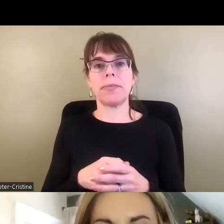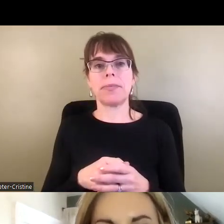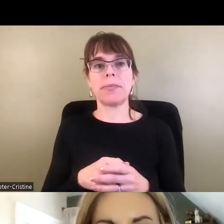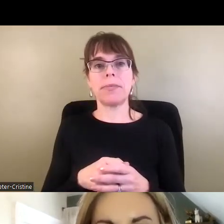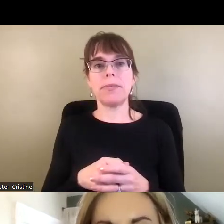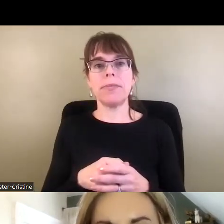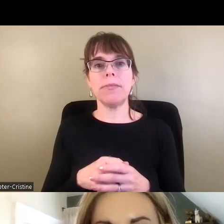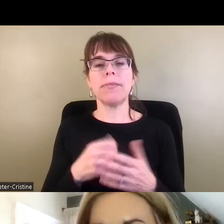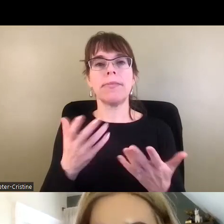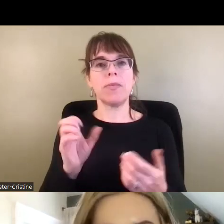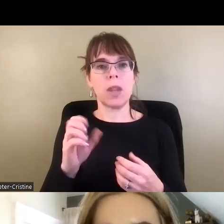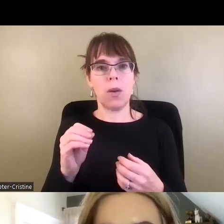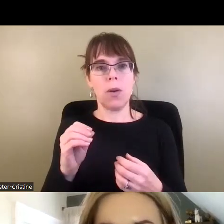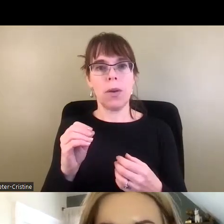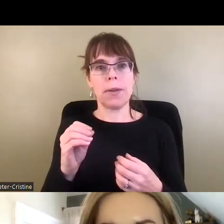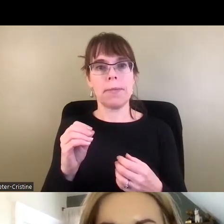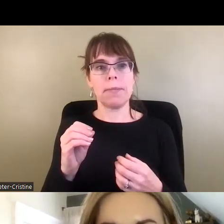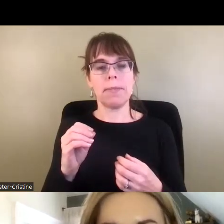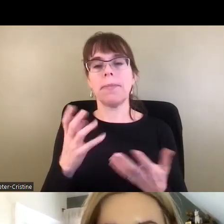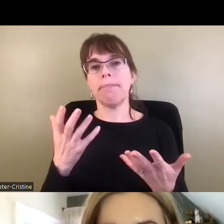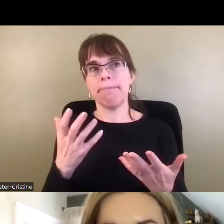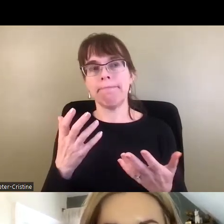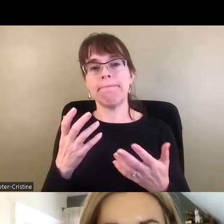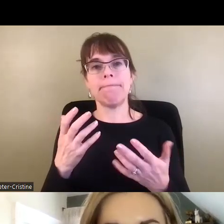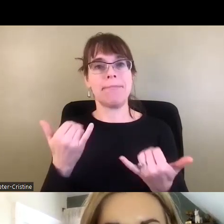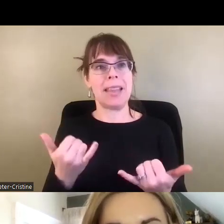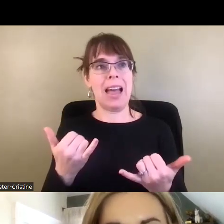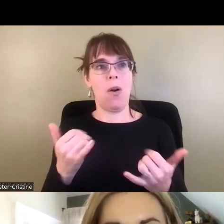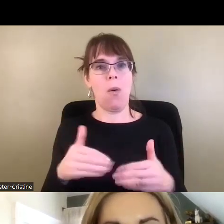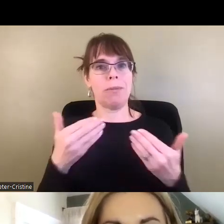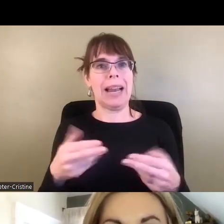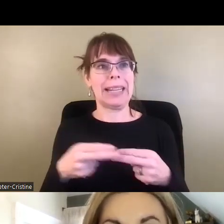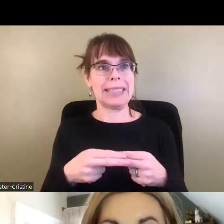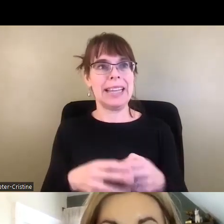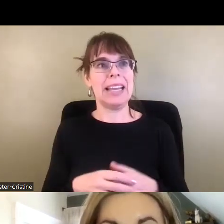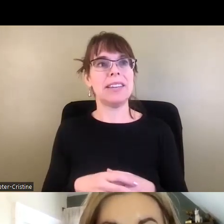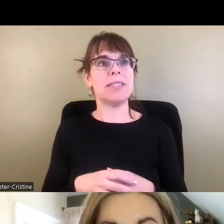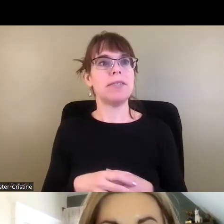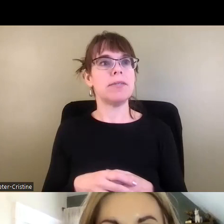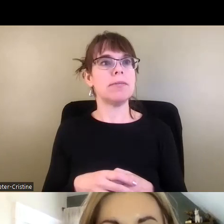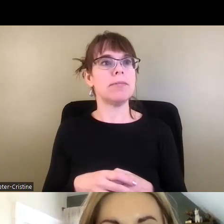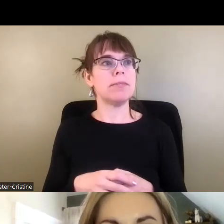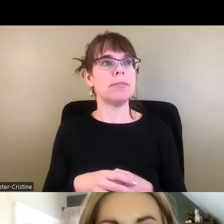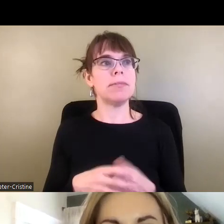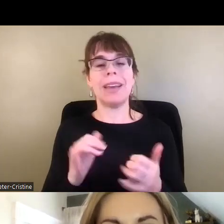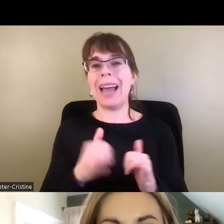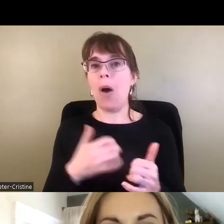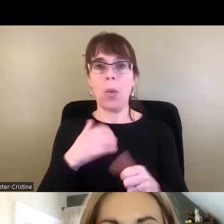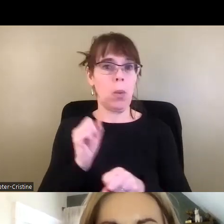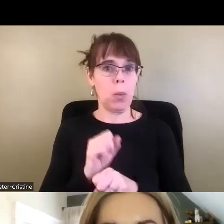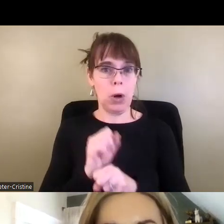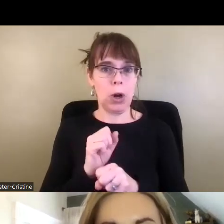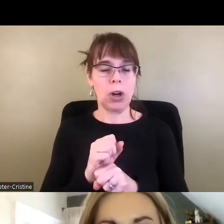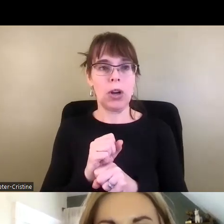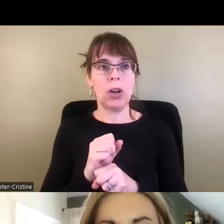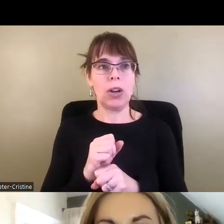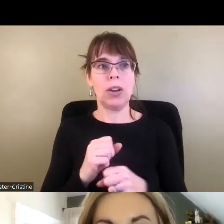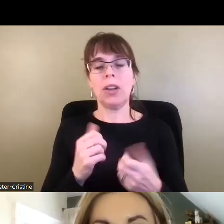So with that, I'll next slide. So basically, how we operate with not having that that income